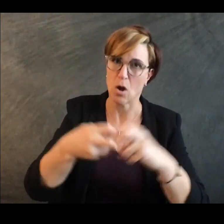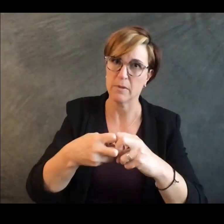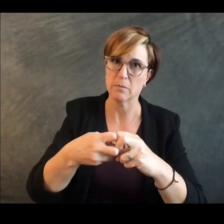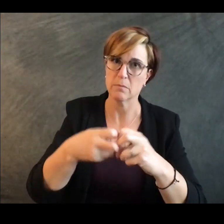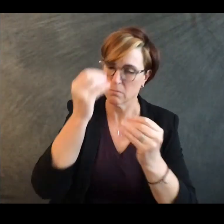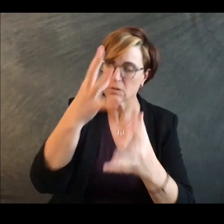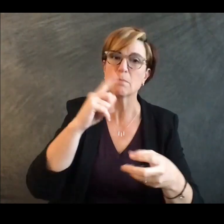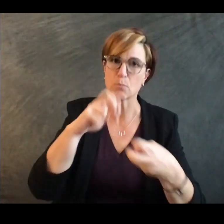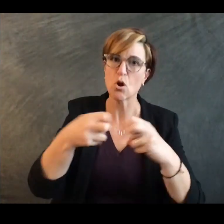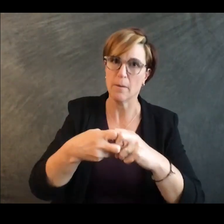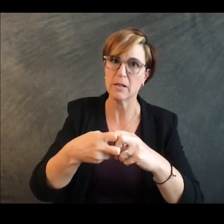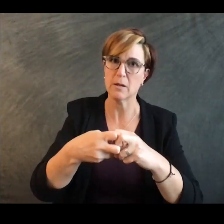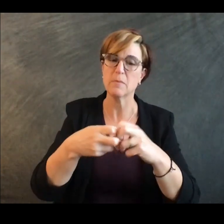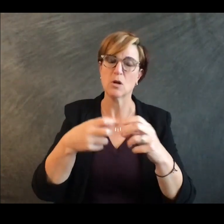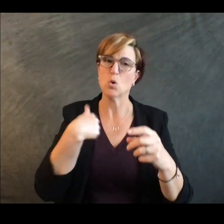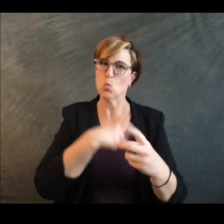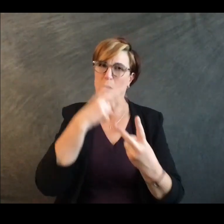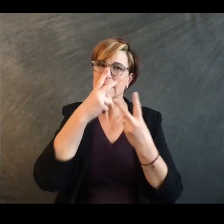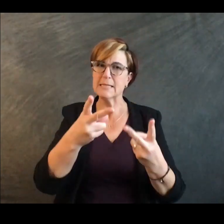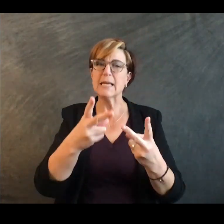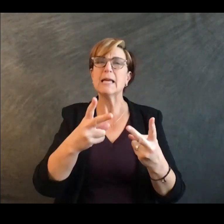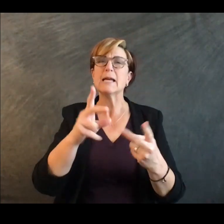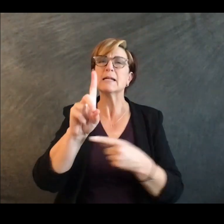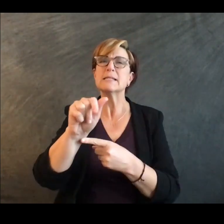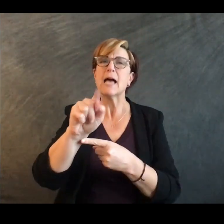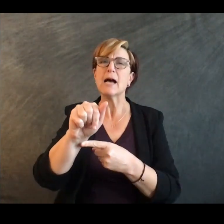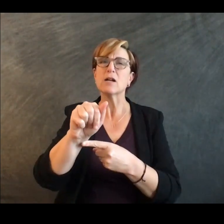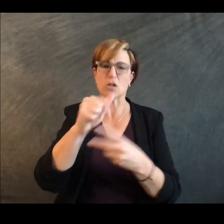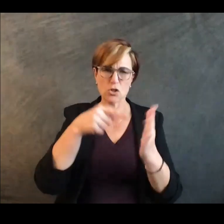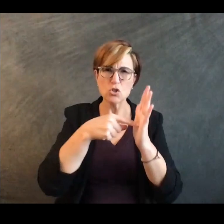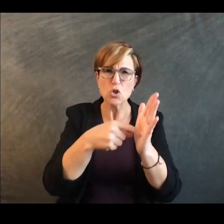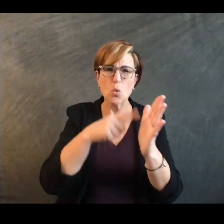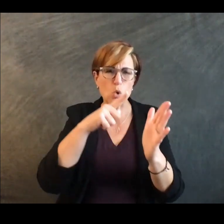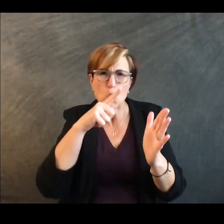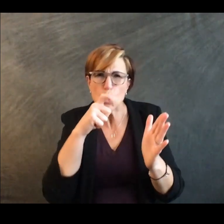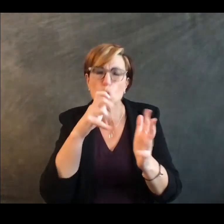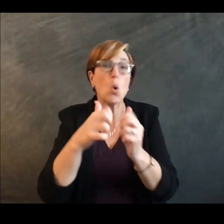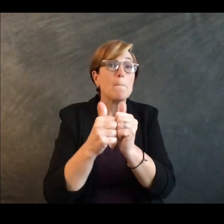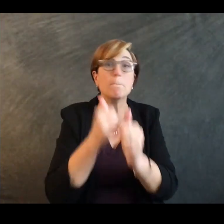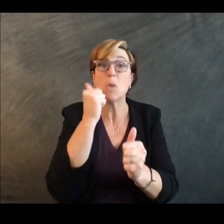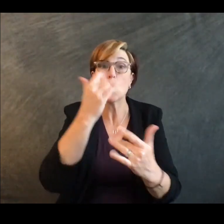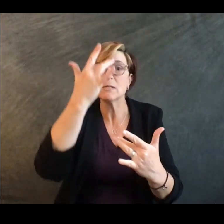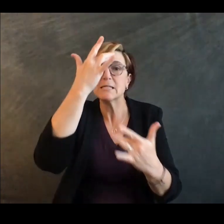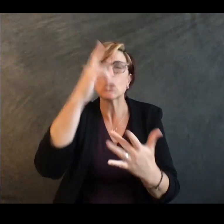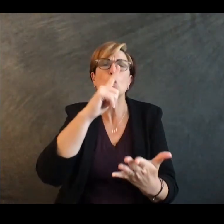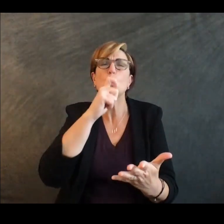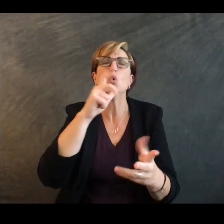strongly and our data on the African American community and we're doing